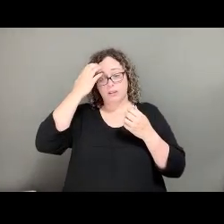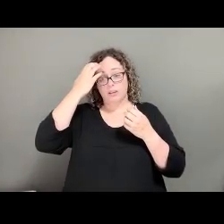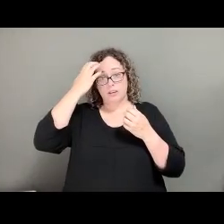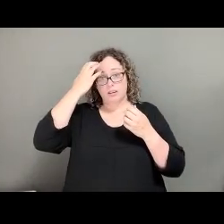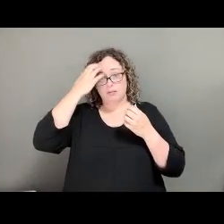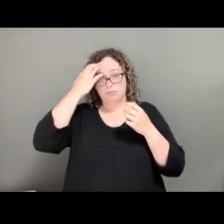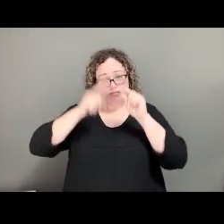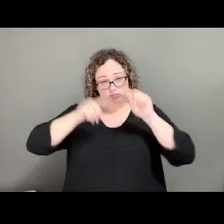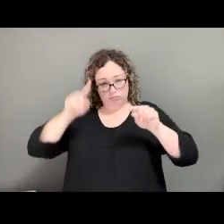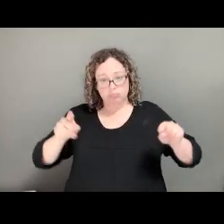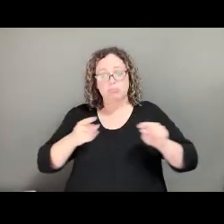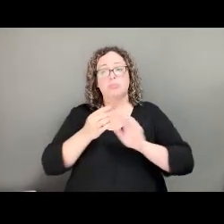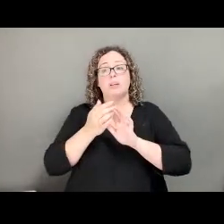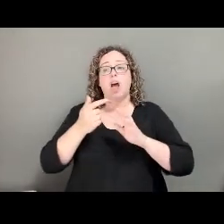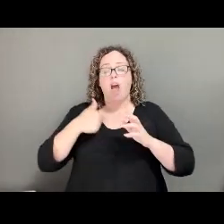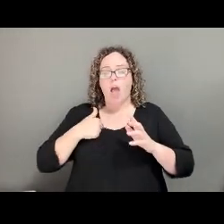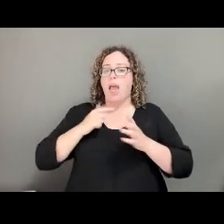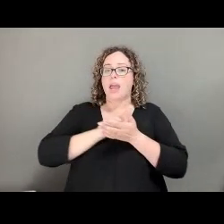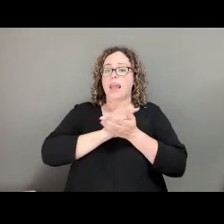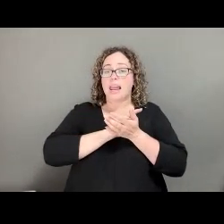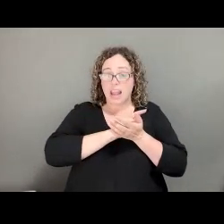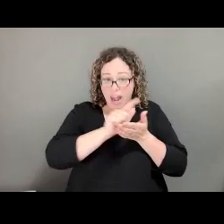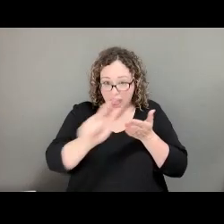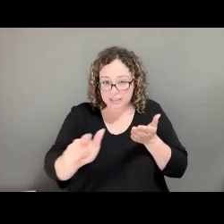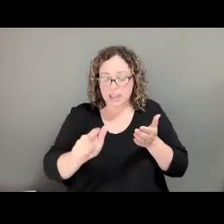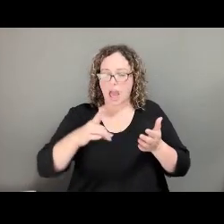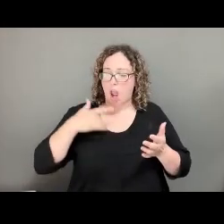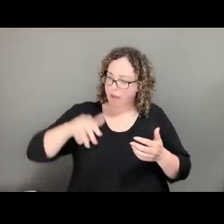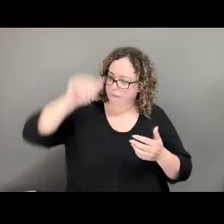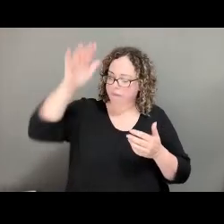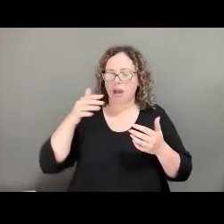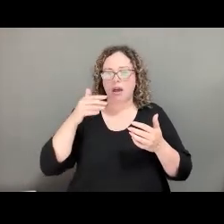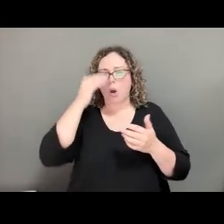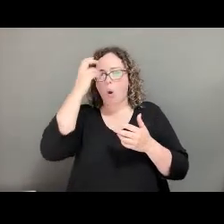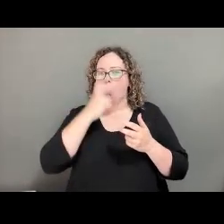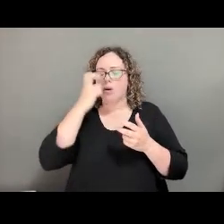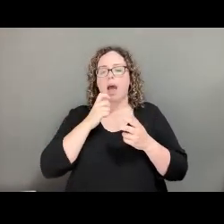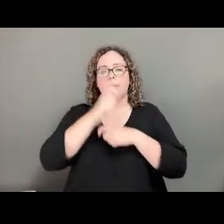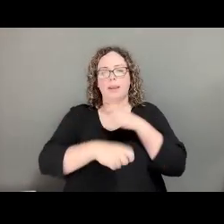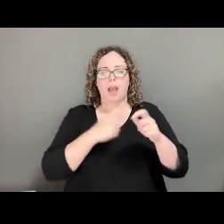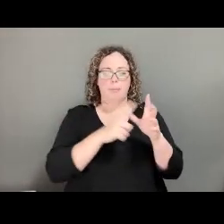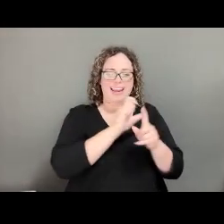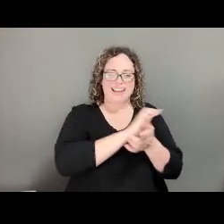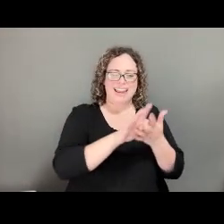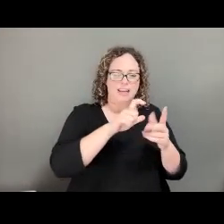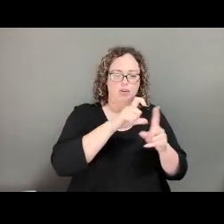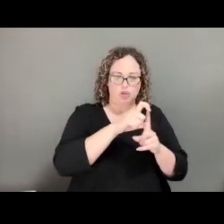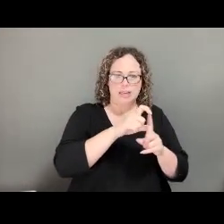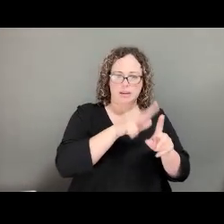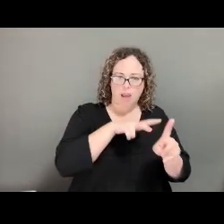and then was diagnosed late in life as autistic with ADHD. Understanding my sensory preferences was really keen to managing neurological symptoms,